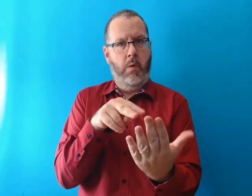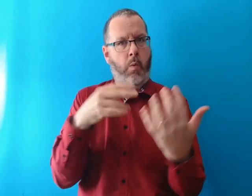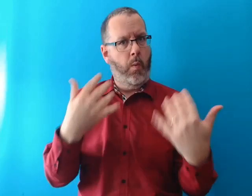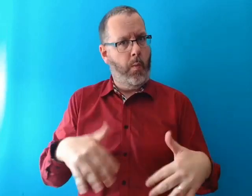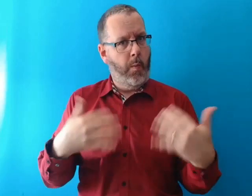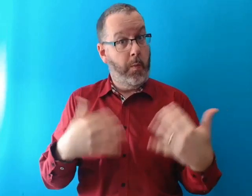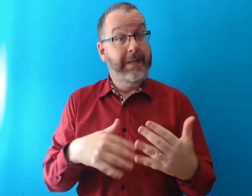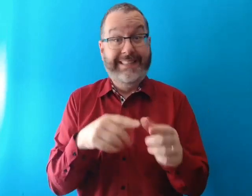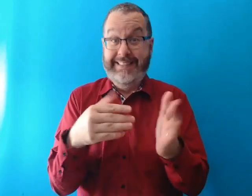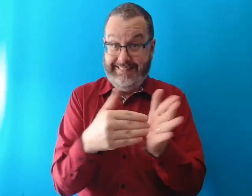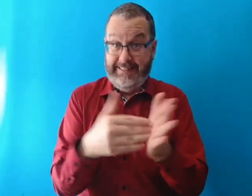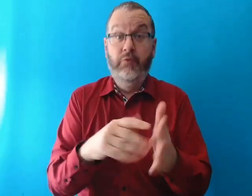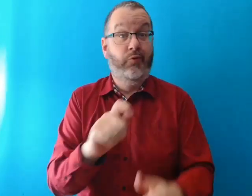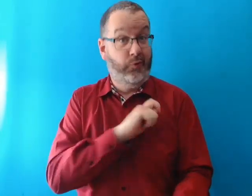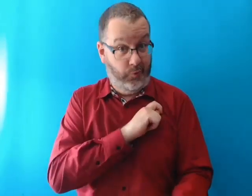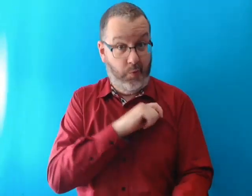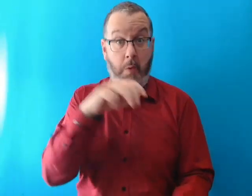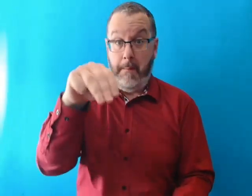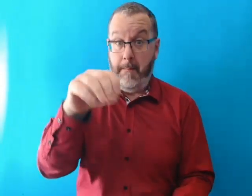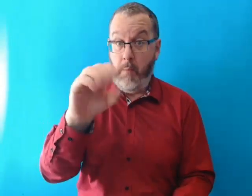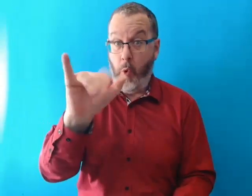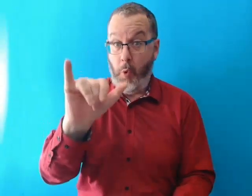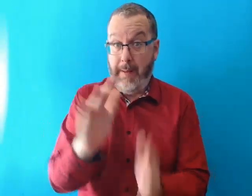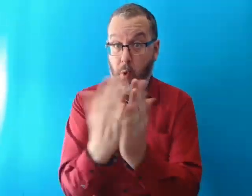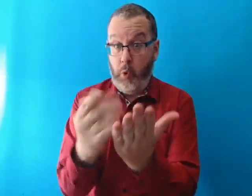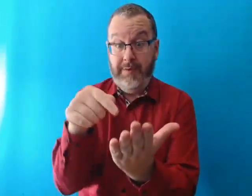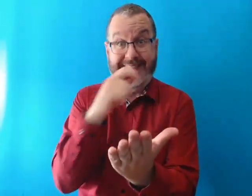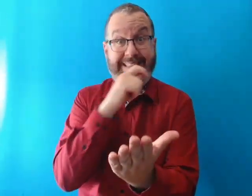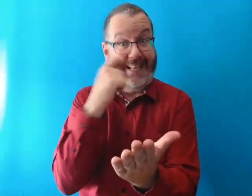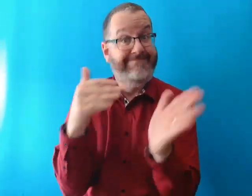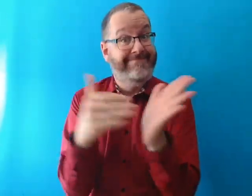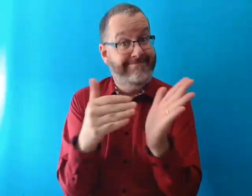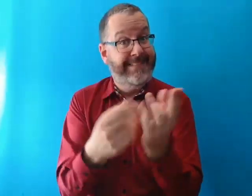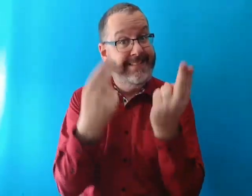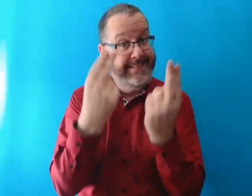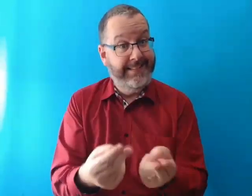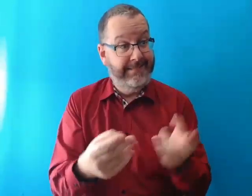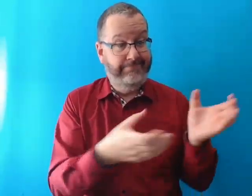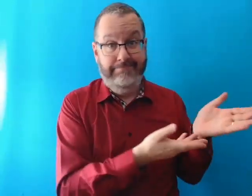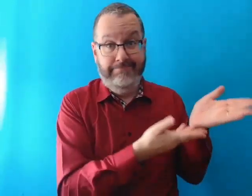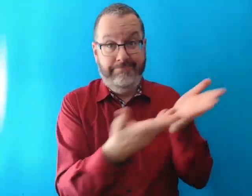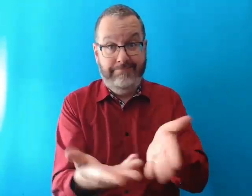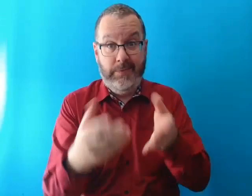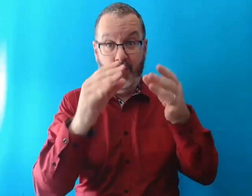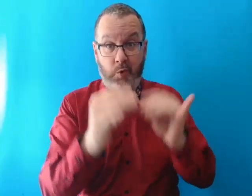This is interesting in itself – the book does state this,